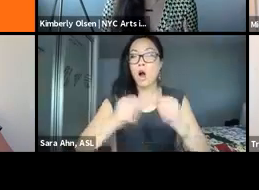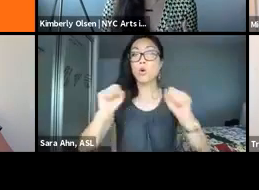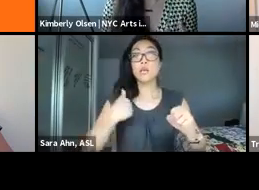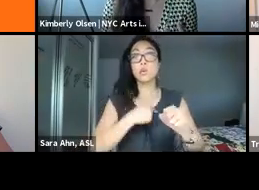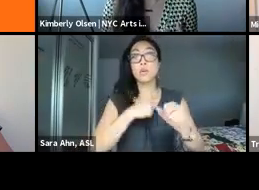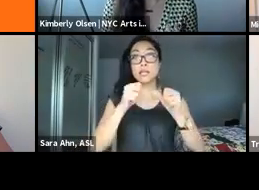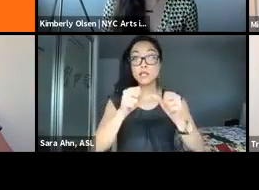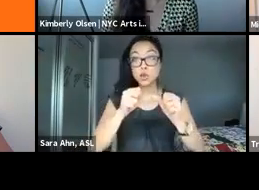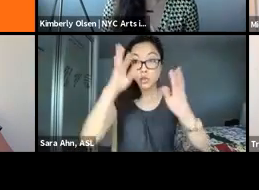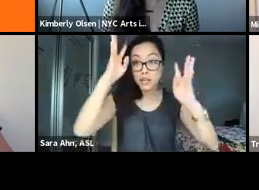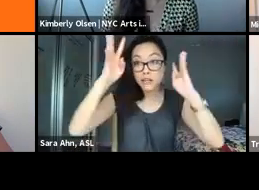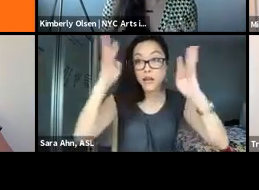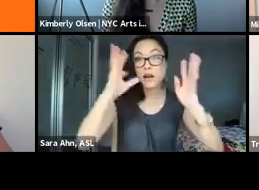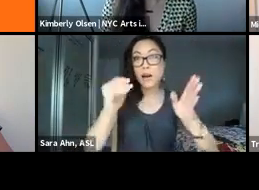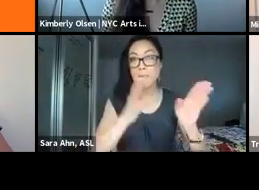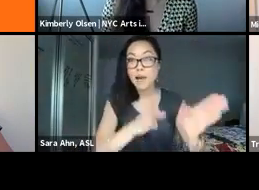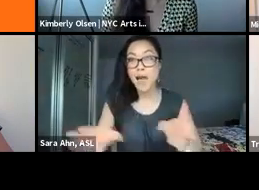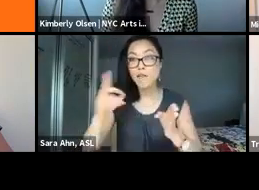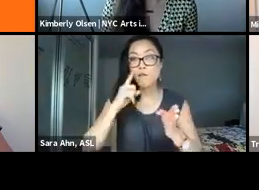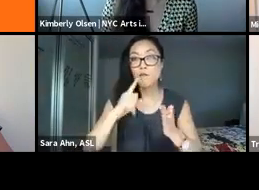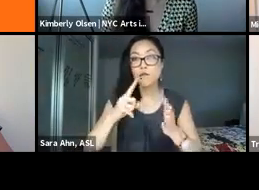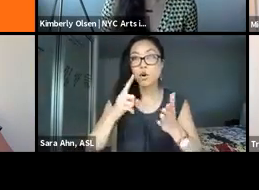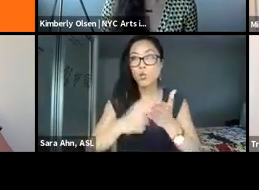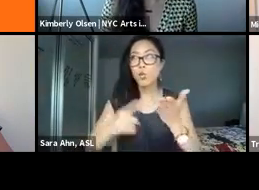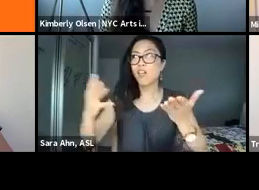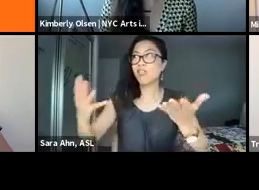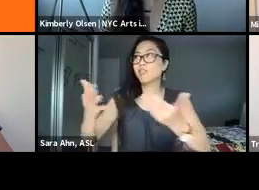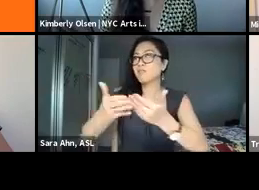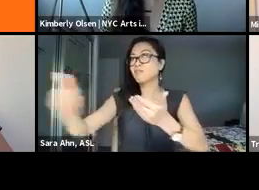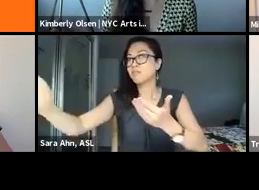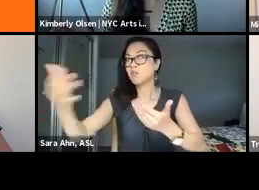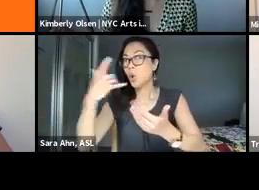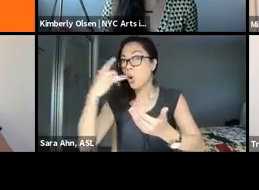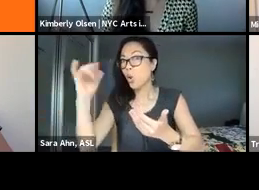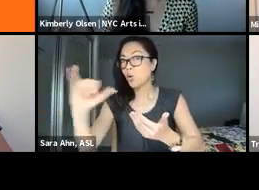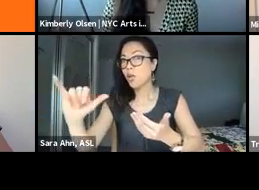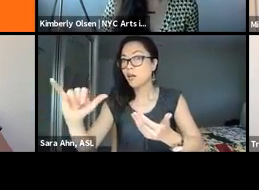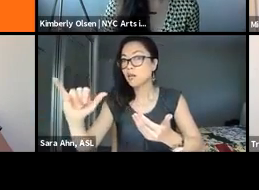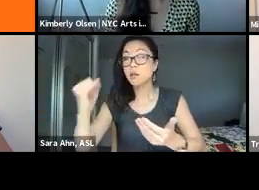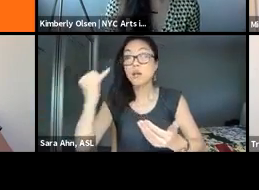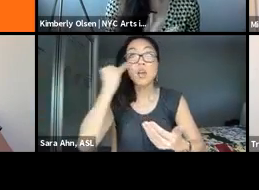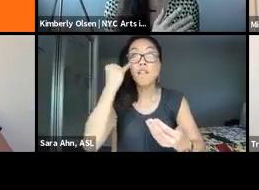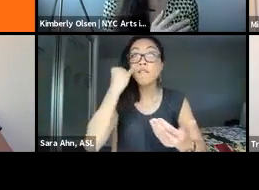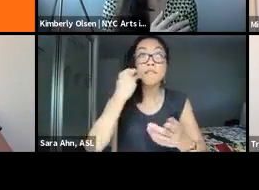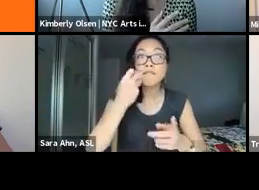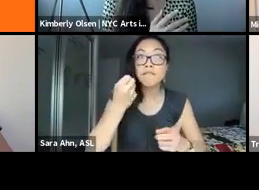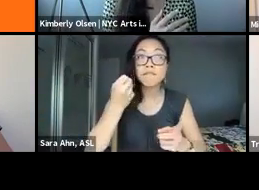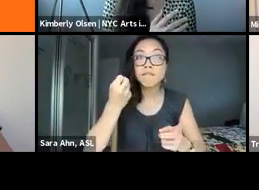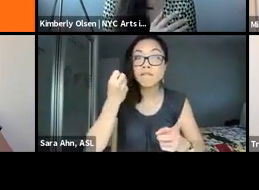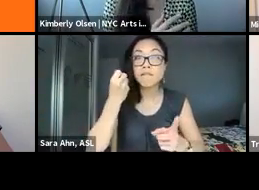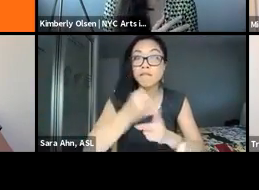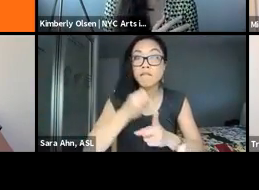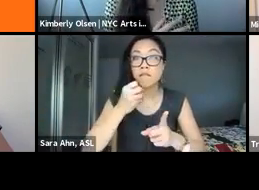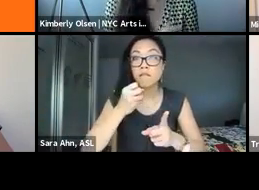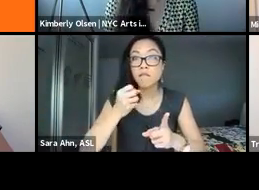point as well, hearing from folks at the Roundtable, folks are planning for different scenarios